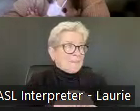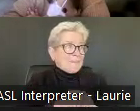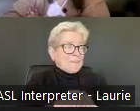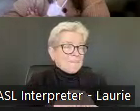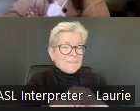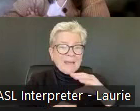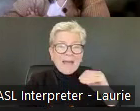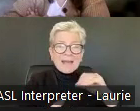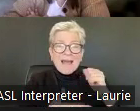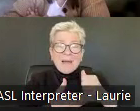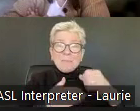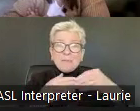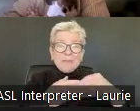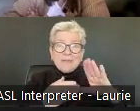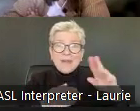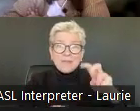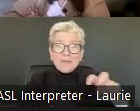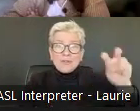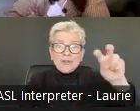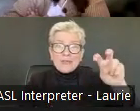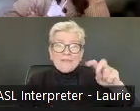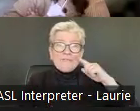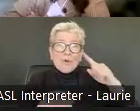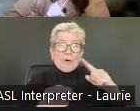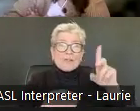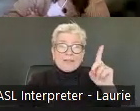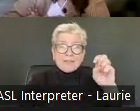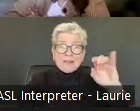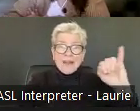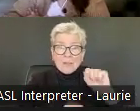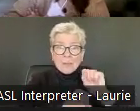and helped to lead their journey into diversity, equity, and inclusion work. He's also been a